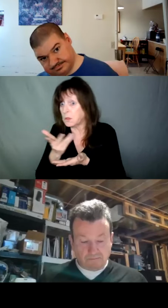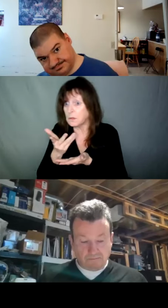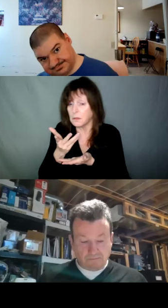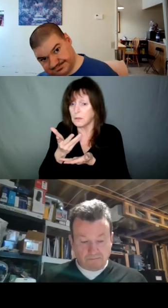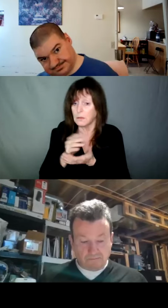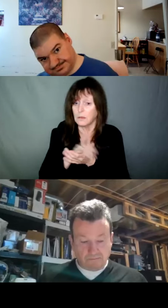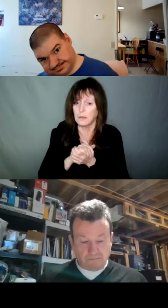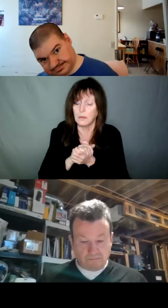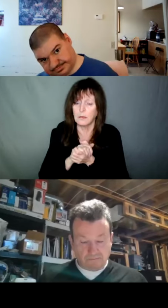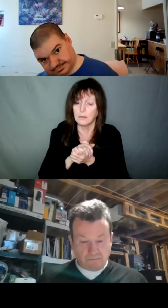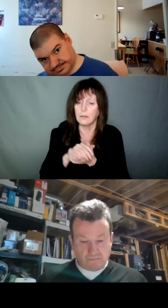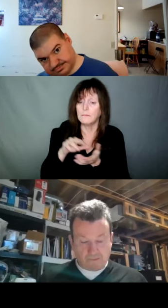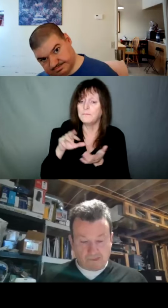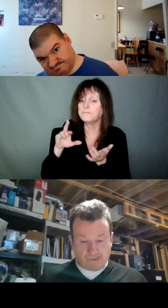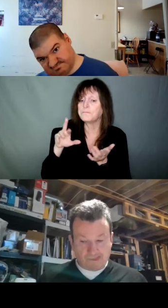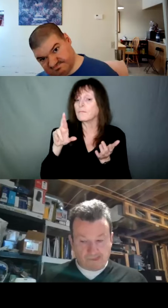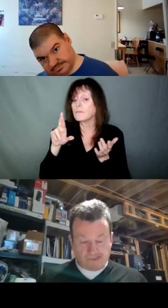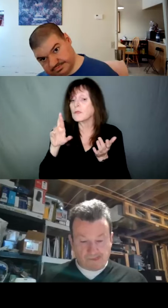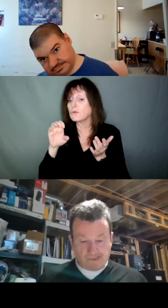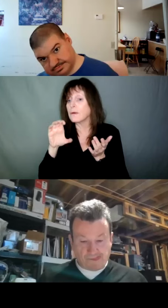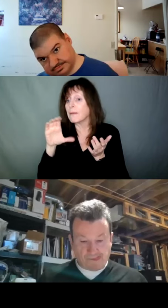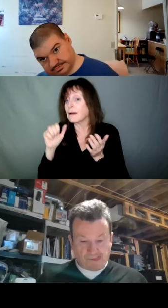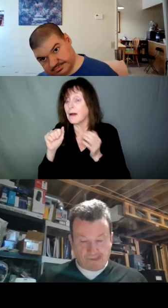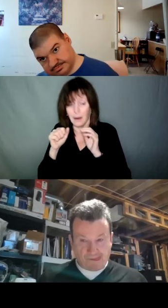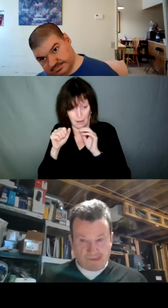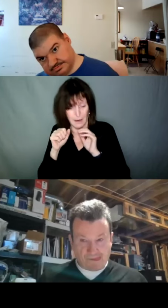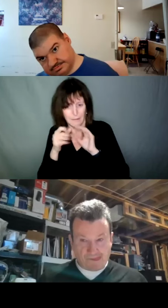I will pass it to Rebecca to ask questions . » REBECCA WOOD: Thank you John